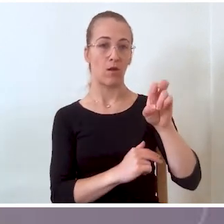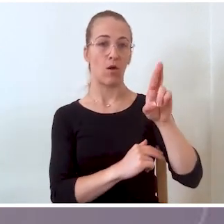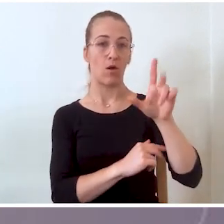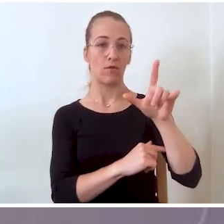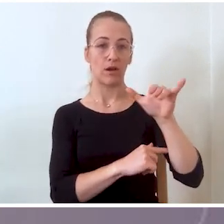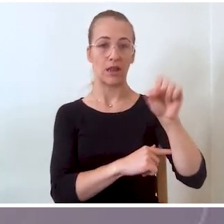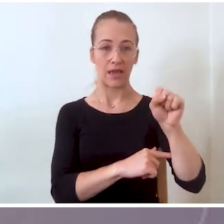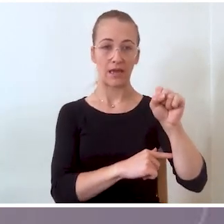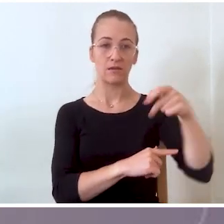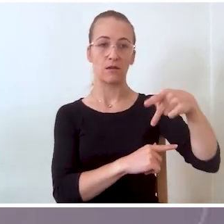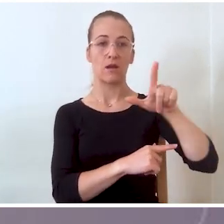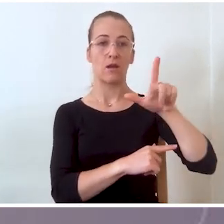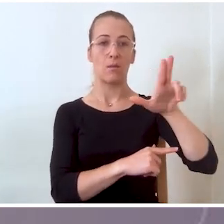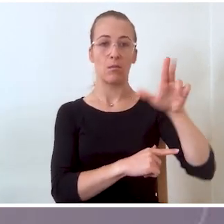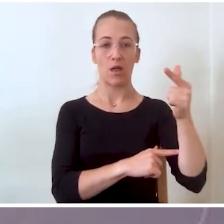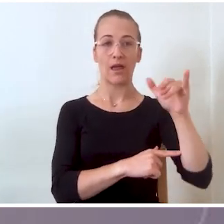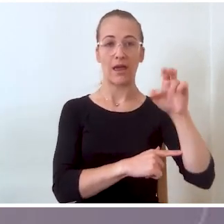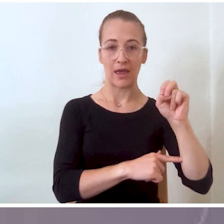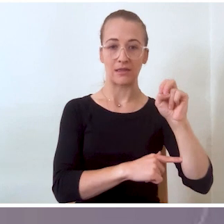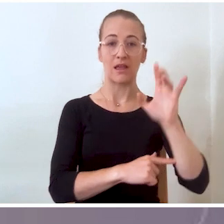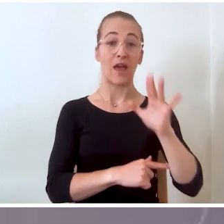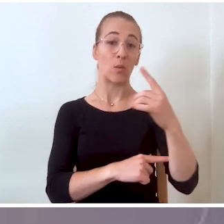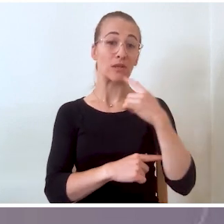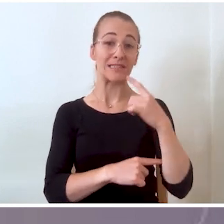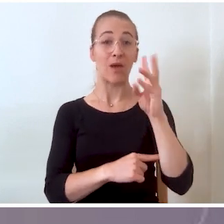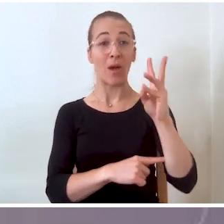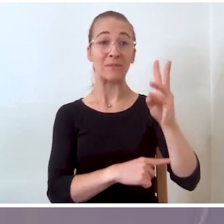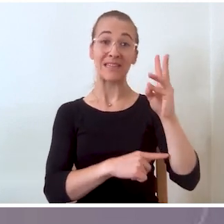and plugins that say they make your website accessible.